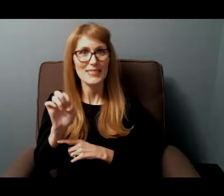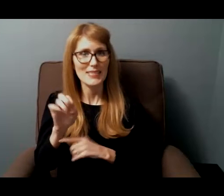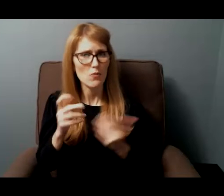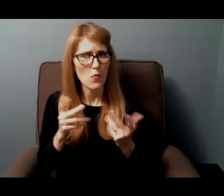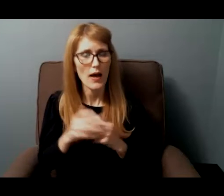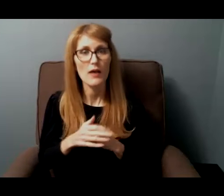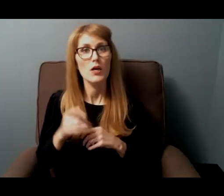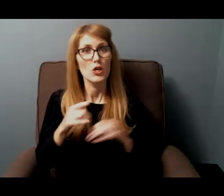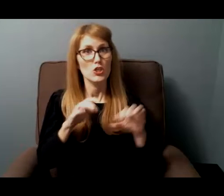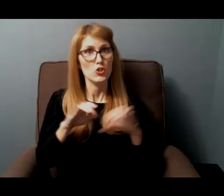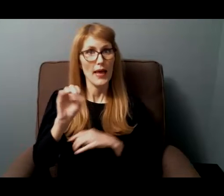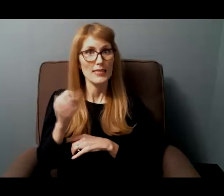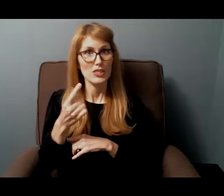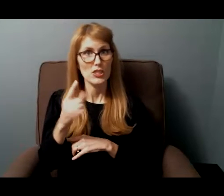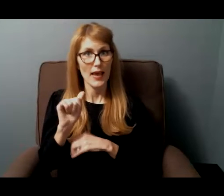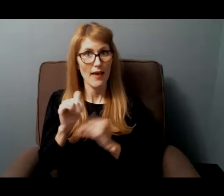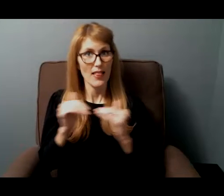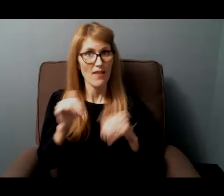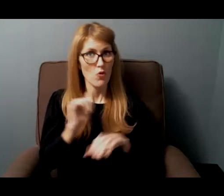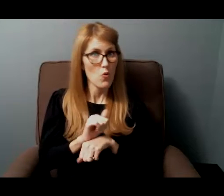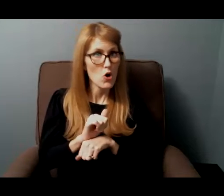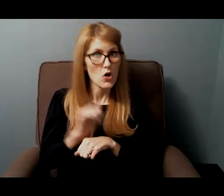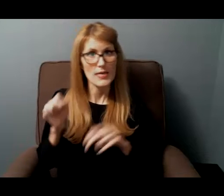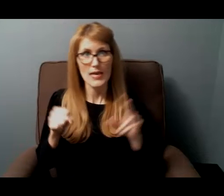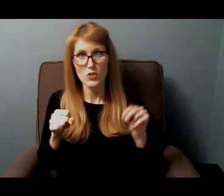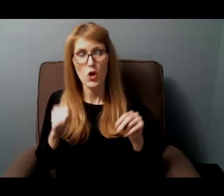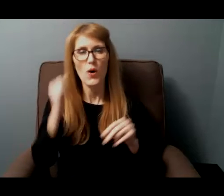level work or not assuming she is done with the Trial Work Period and what does that mean for